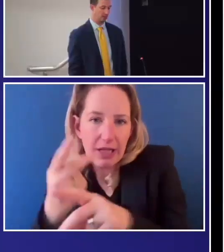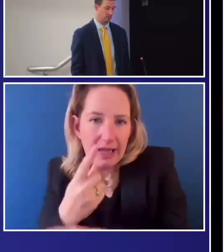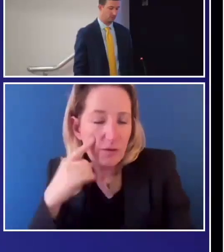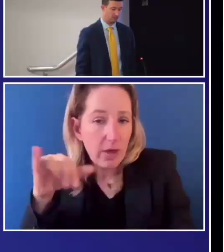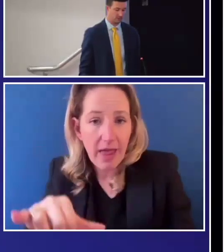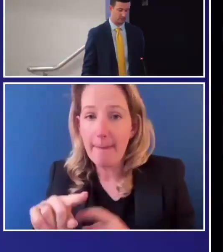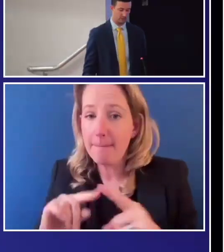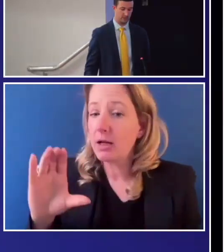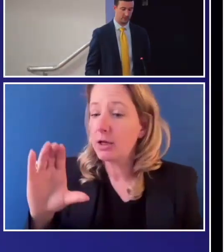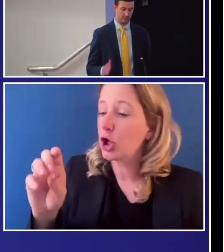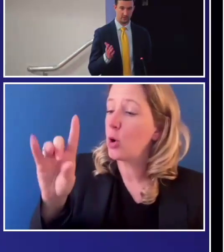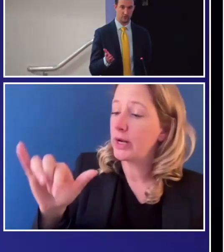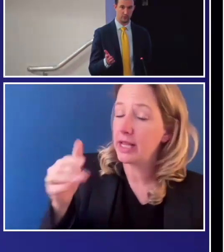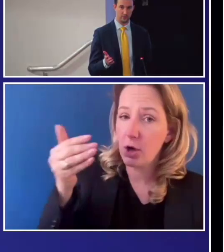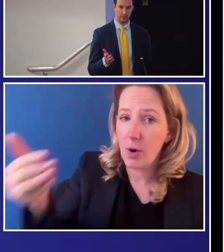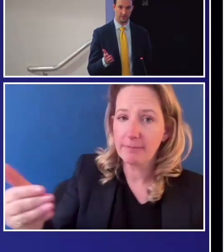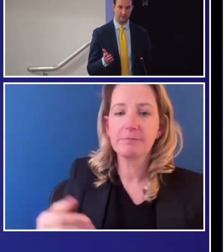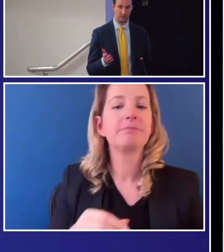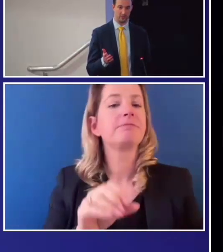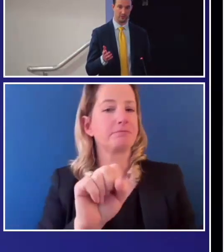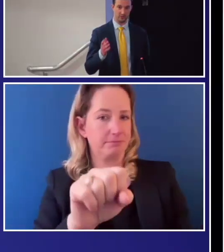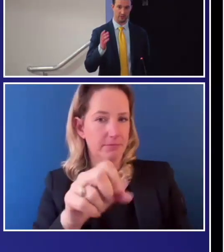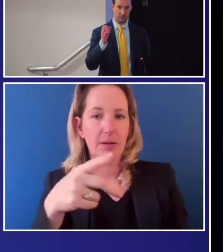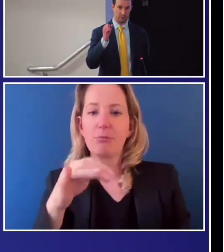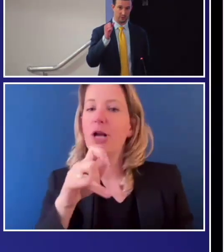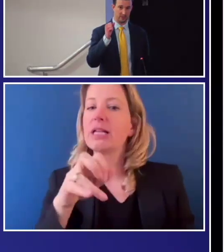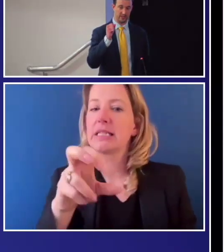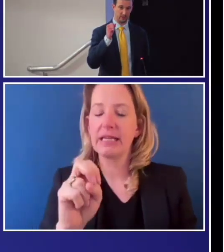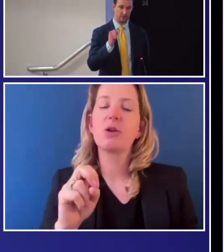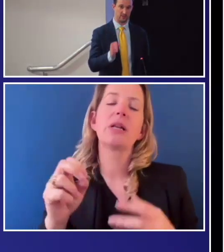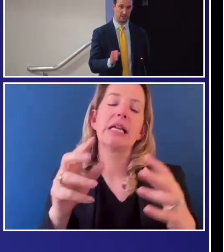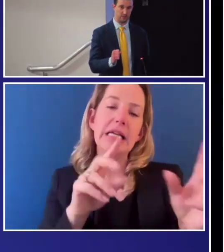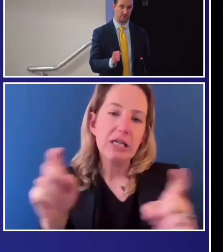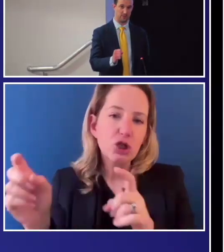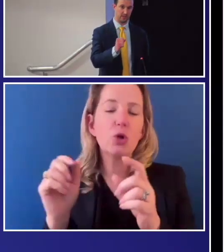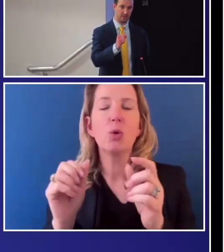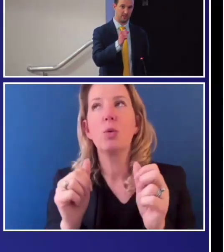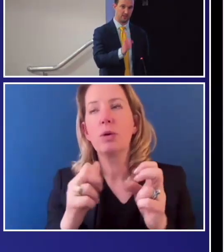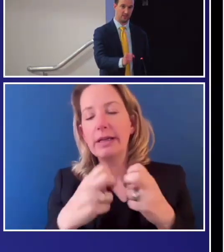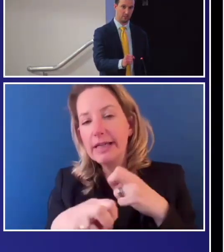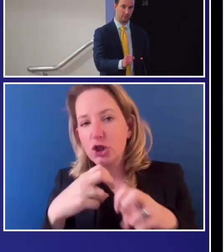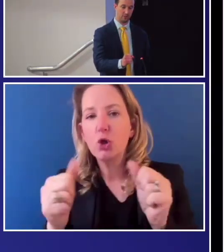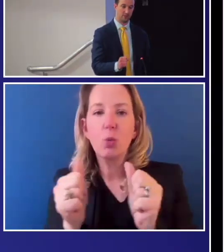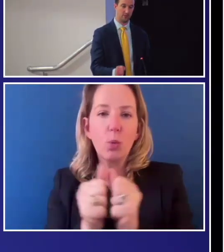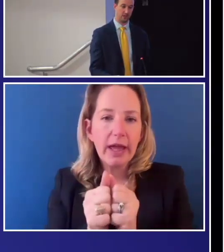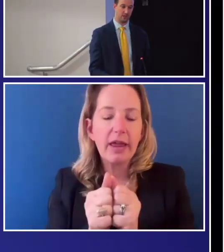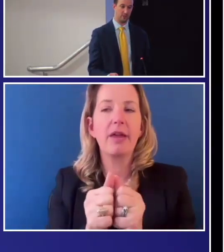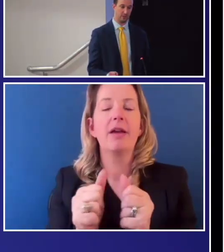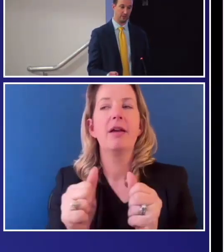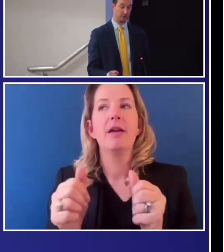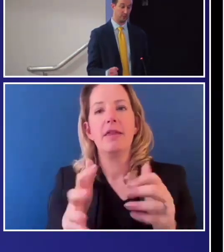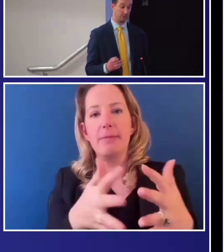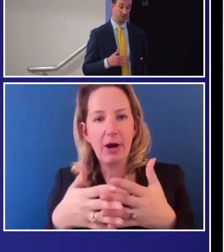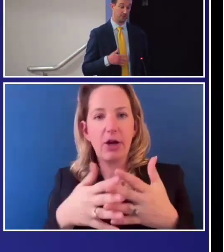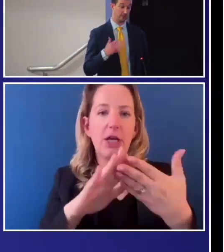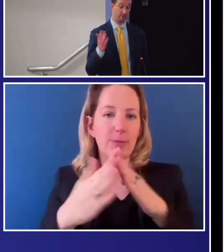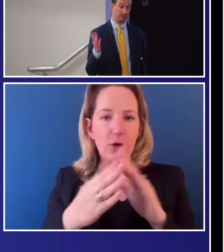Yes. Preston has raised an issue with the American Community Survey. When you get down to the same state and same field of study, the American Community Survey, even